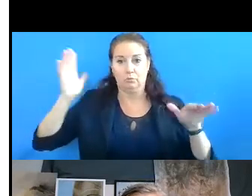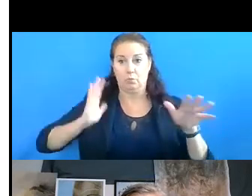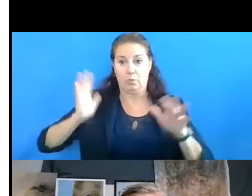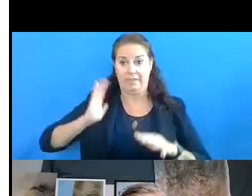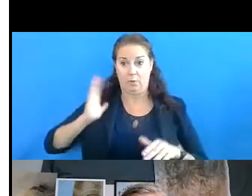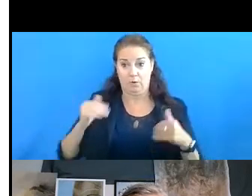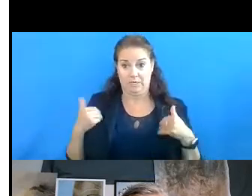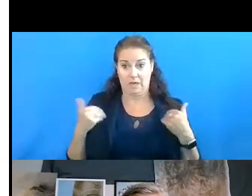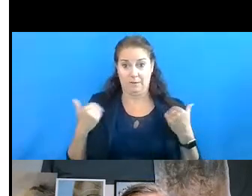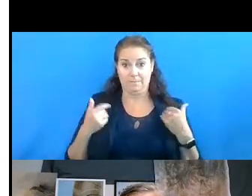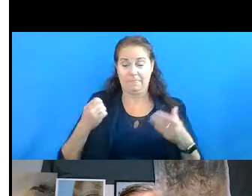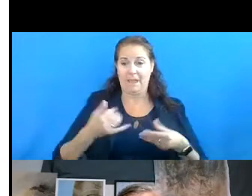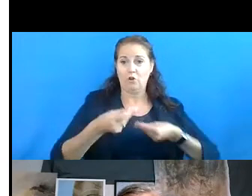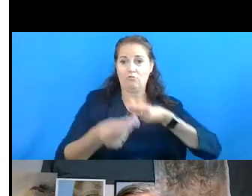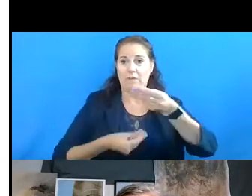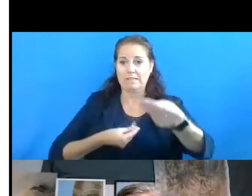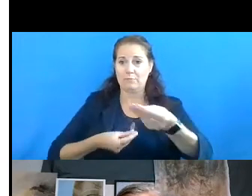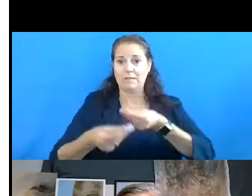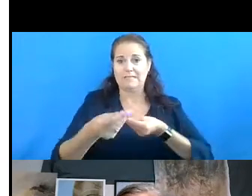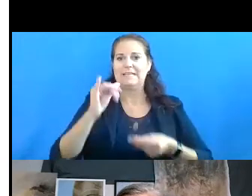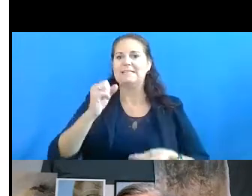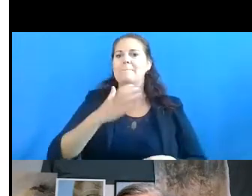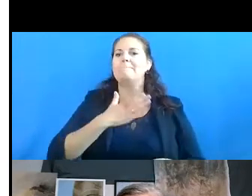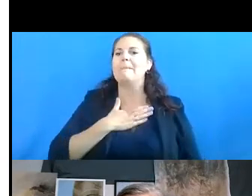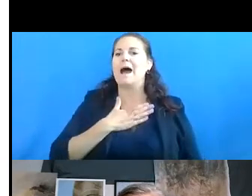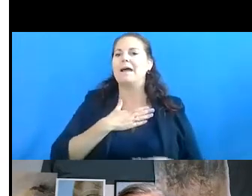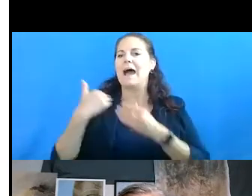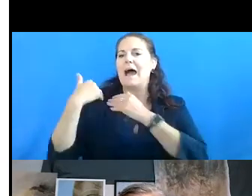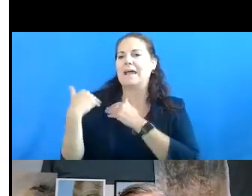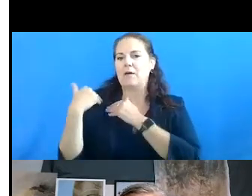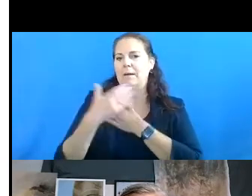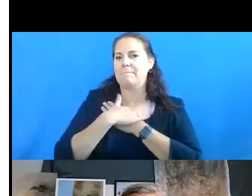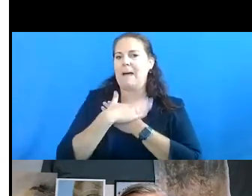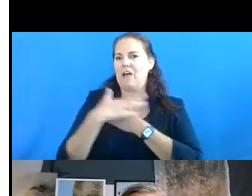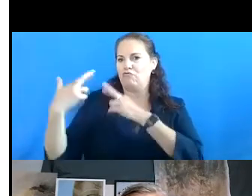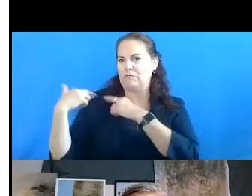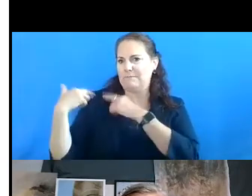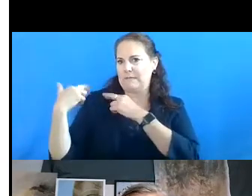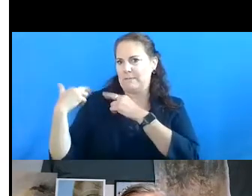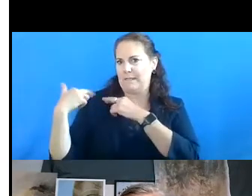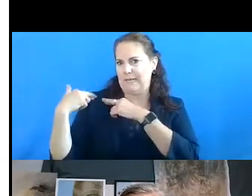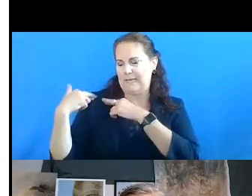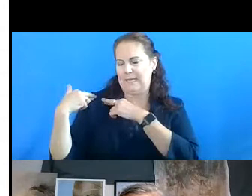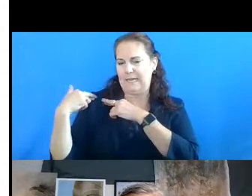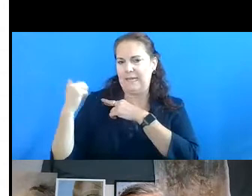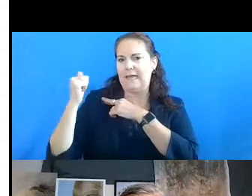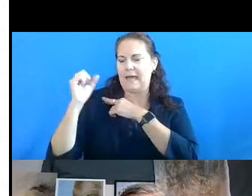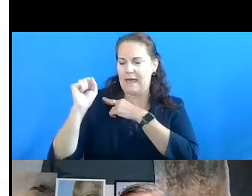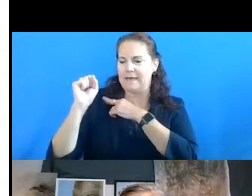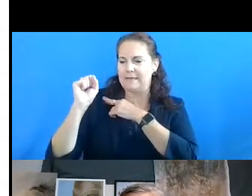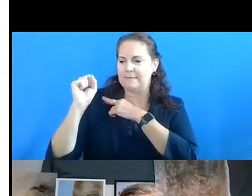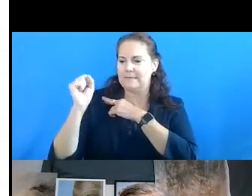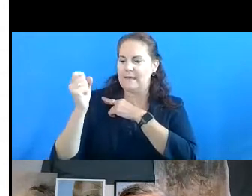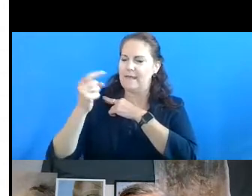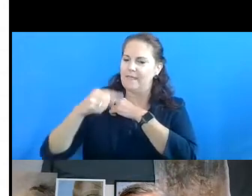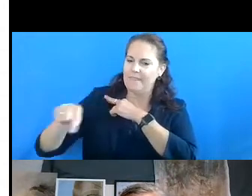The reciprocity is my accountability and my responsibility to them as their parents and